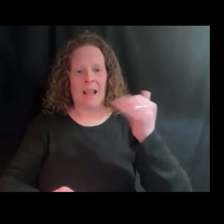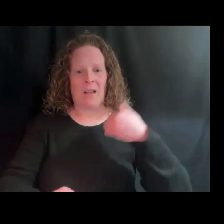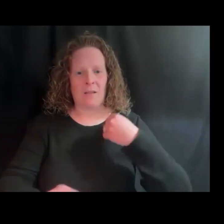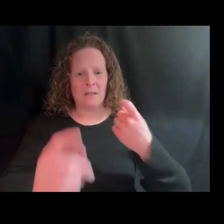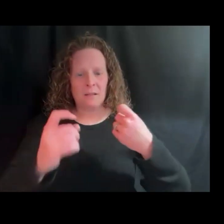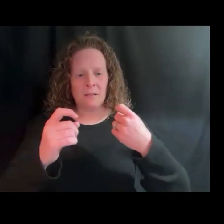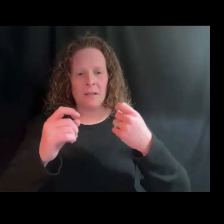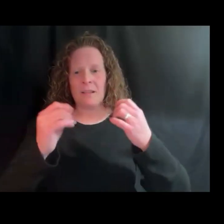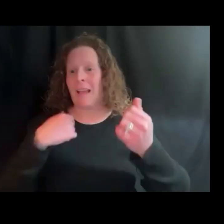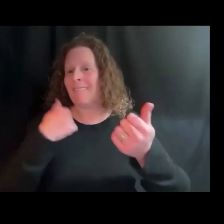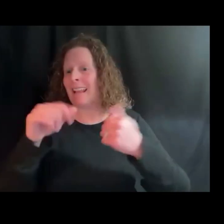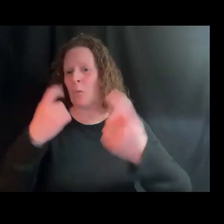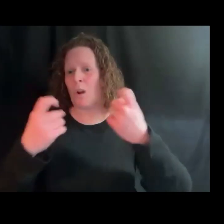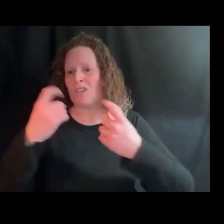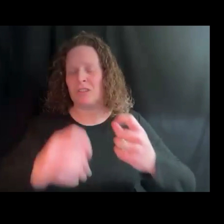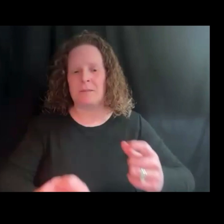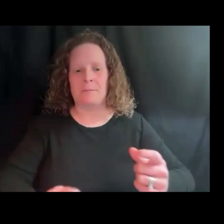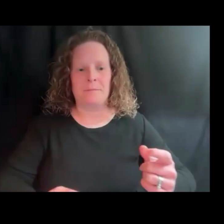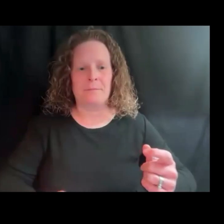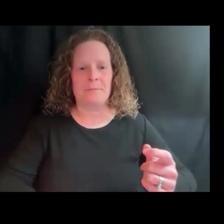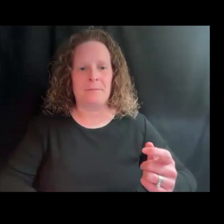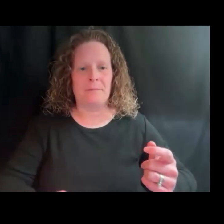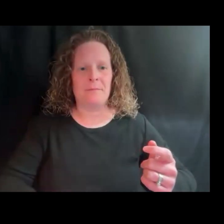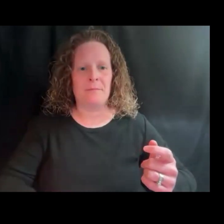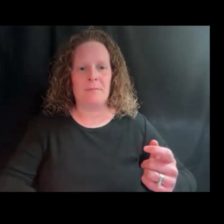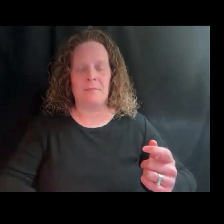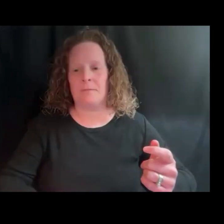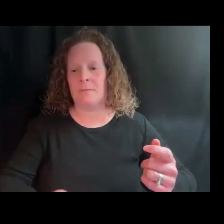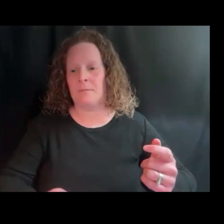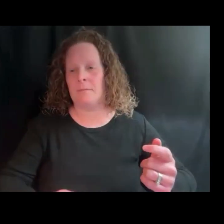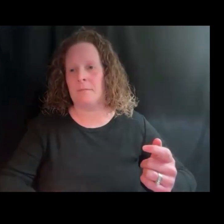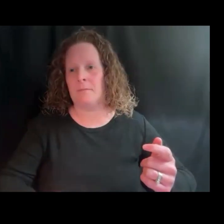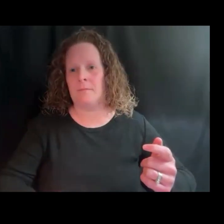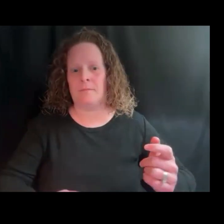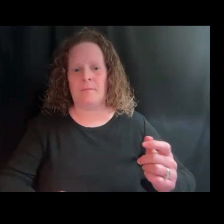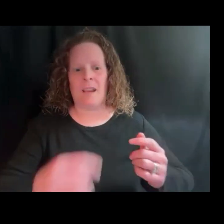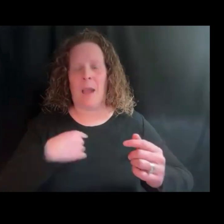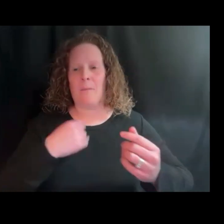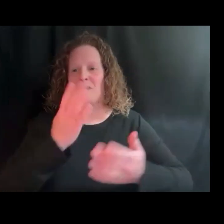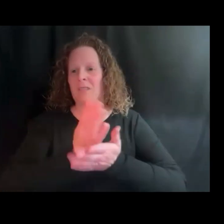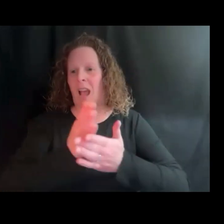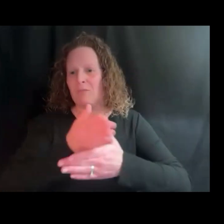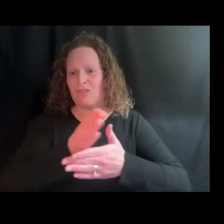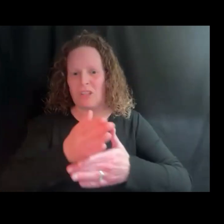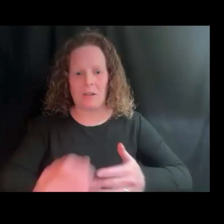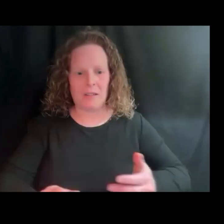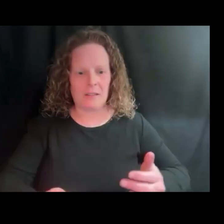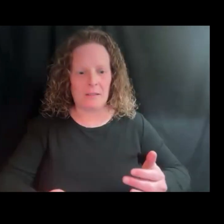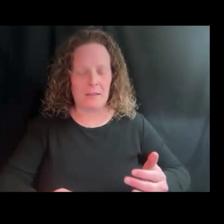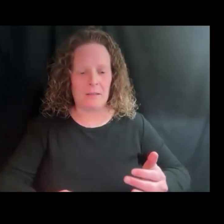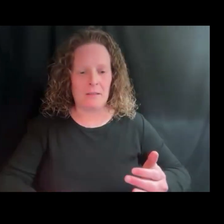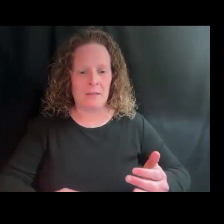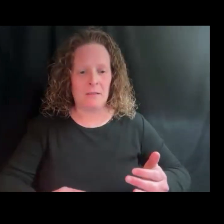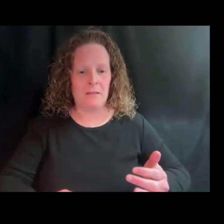All right cool. Let me see if there are any questions.